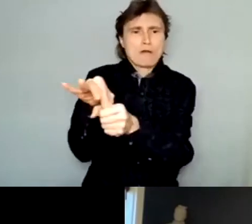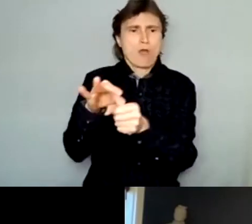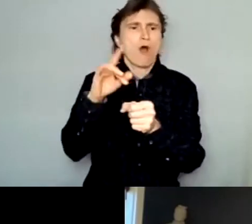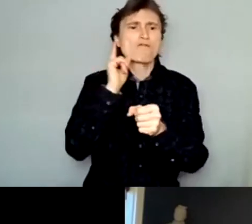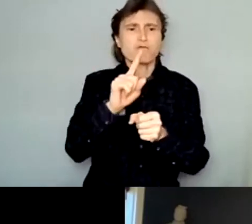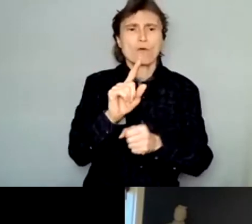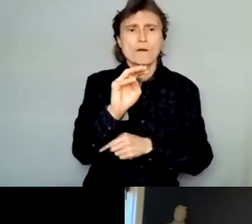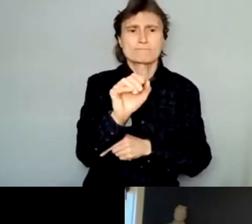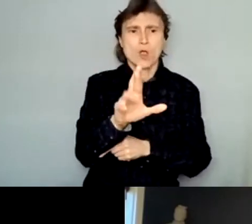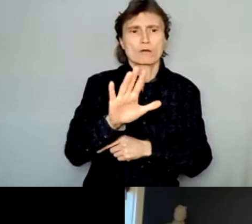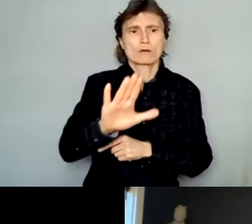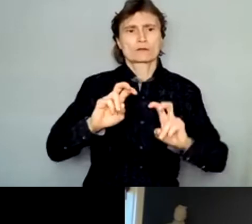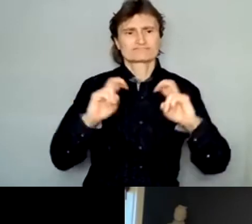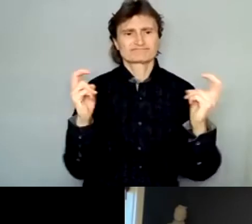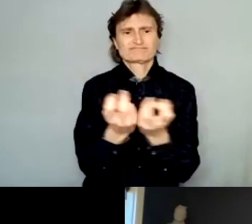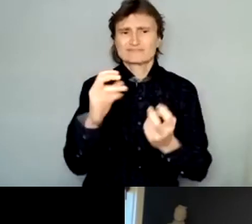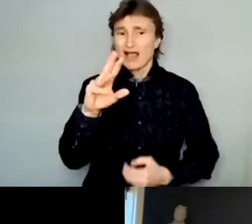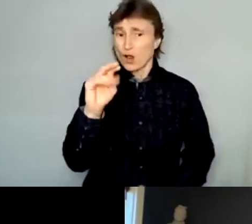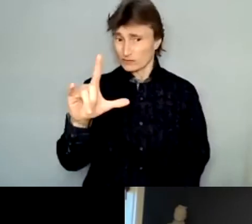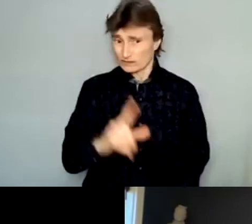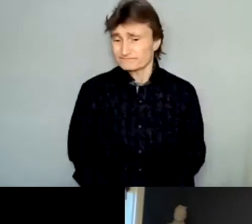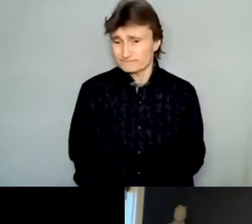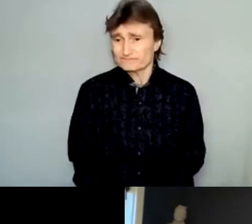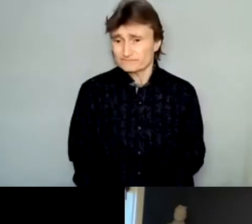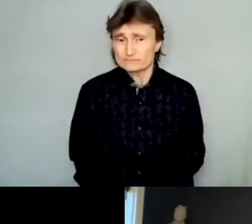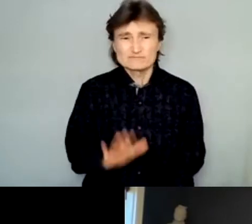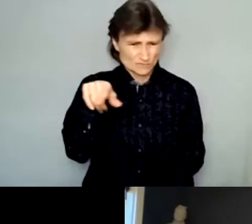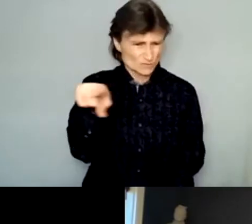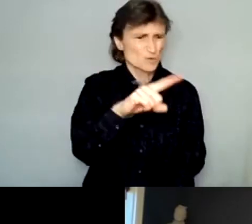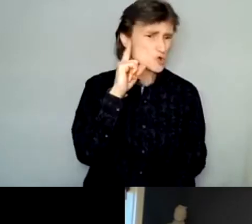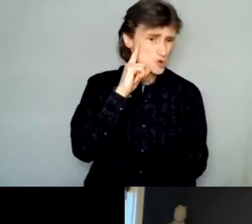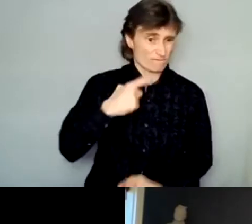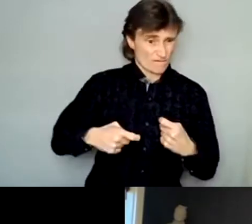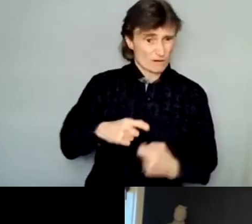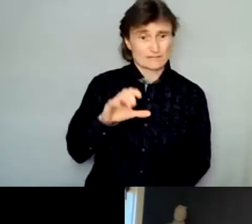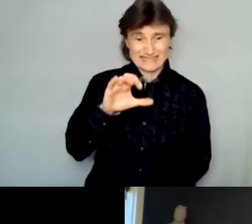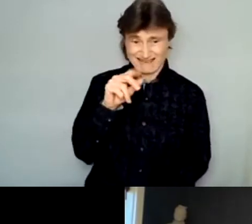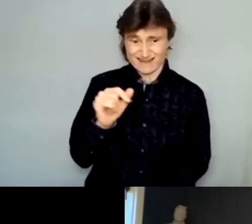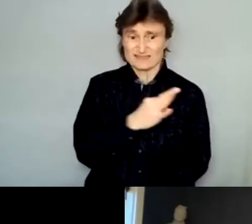I know that many of you heard from our staff over and over on a variety of fronts, and